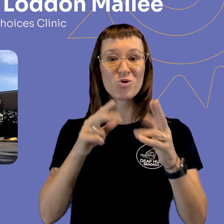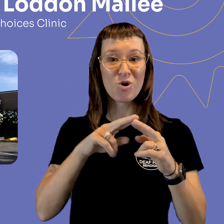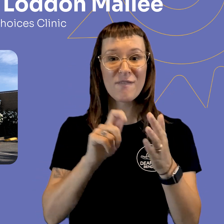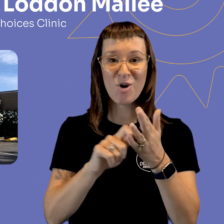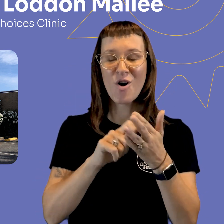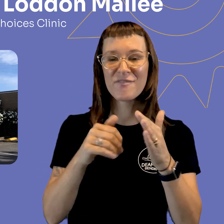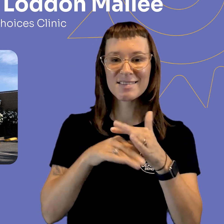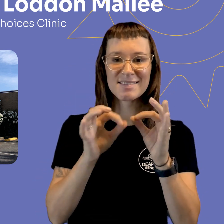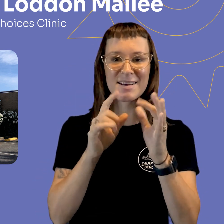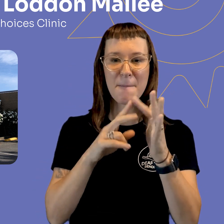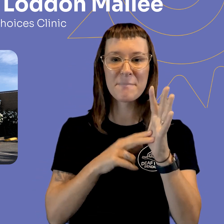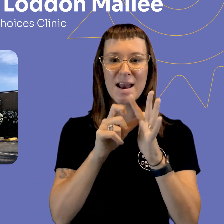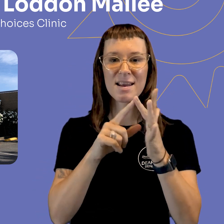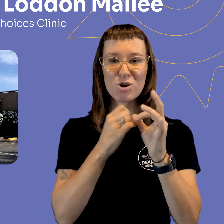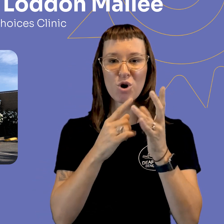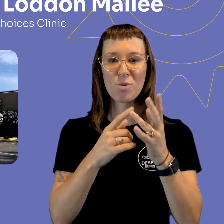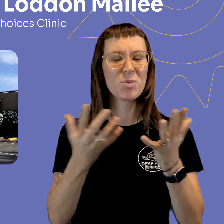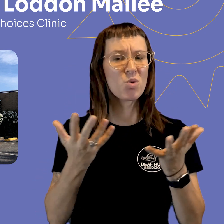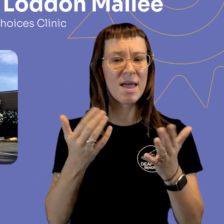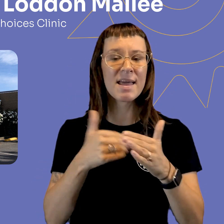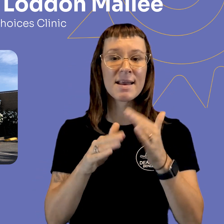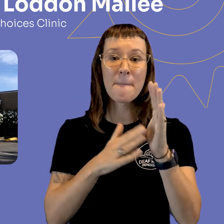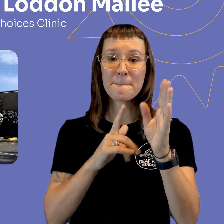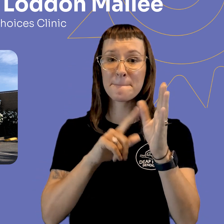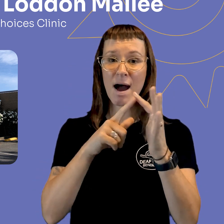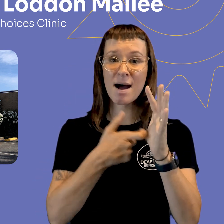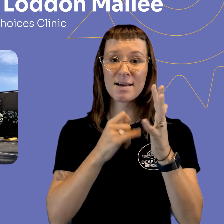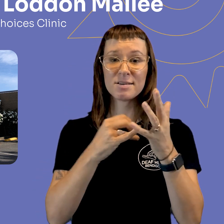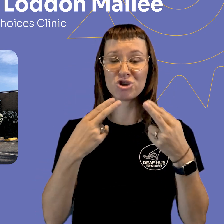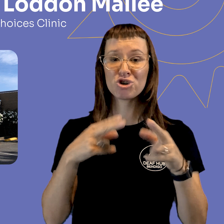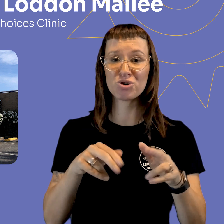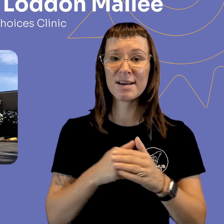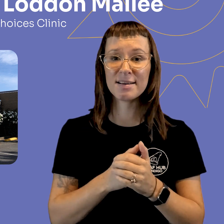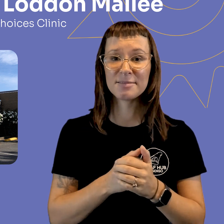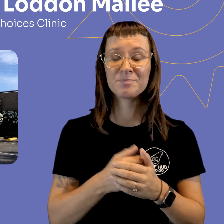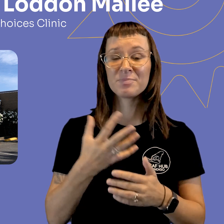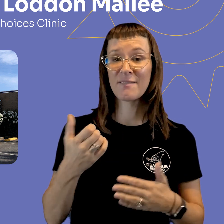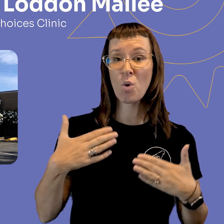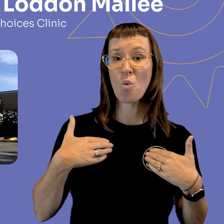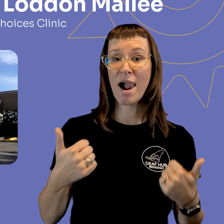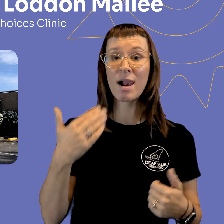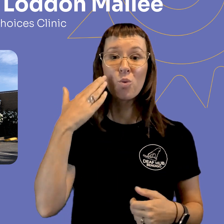Here is a photo of our office front in Myers Street Bendigo. Where our Well Women's Clinic and Pregnancy Choices Clinic are located.